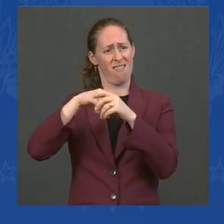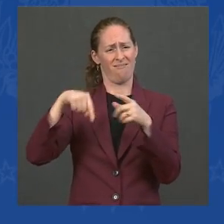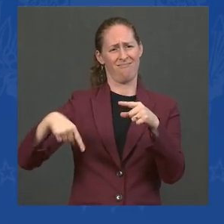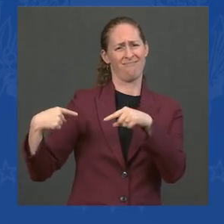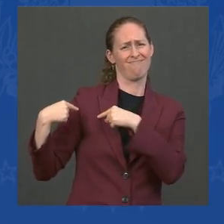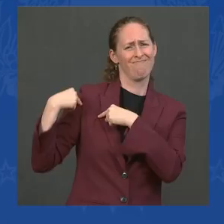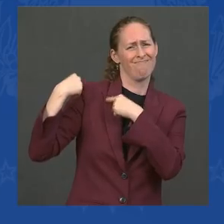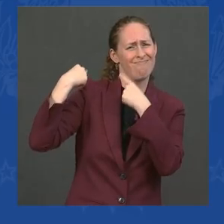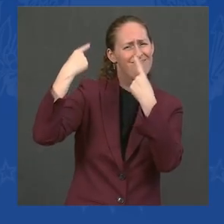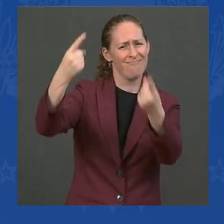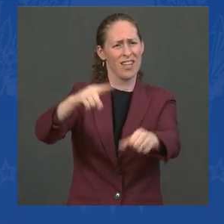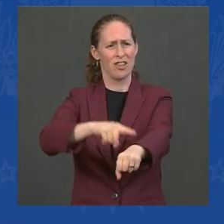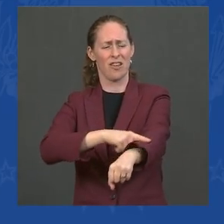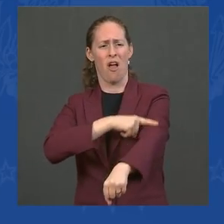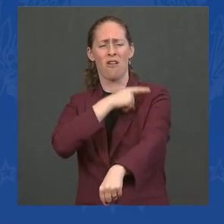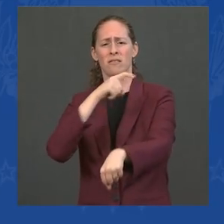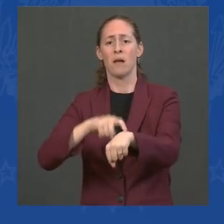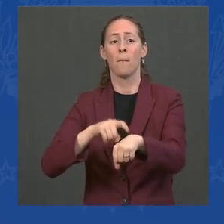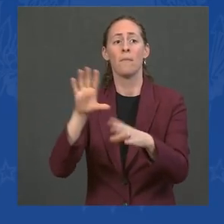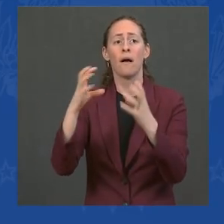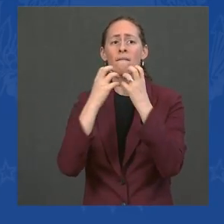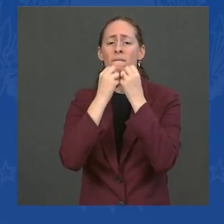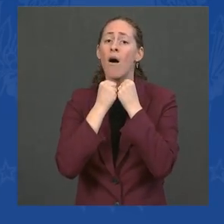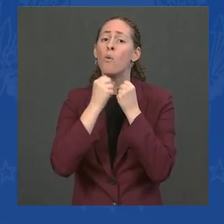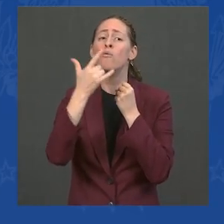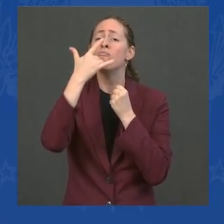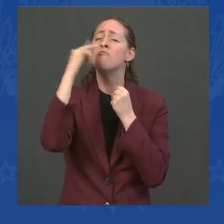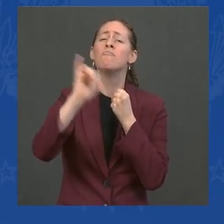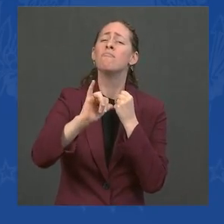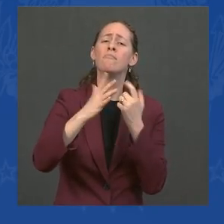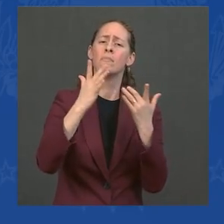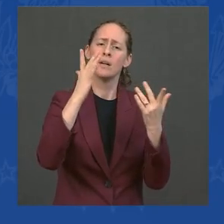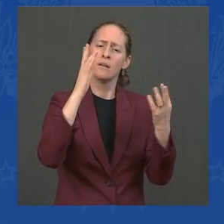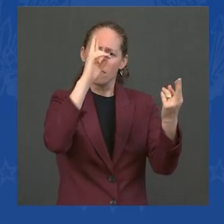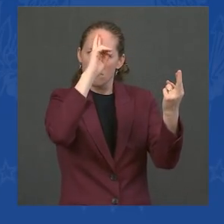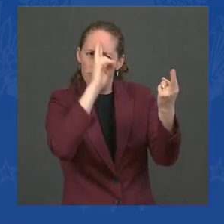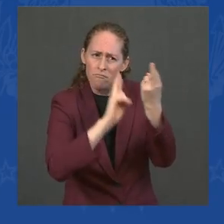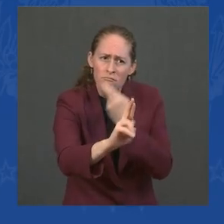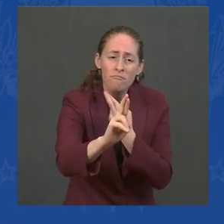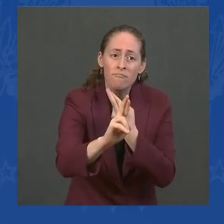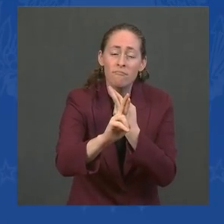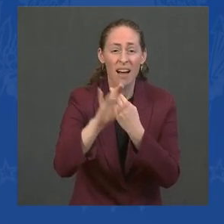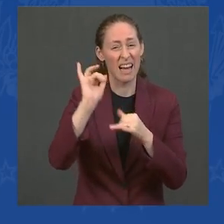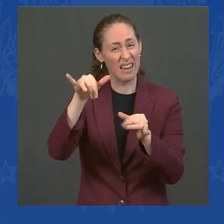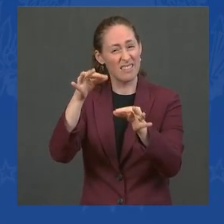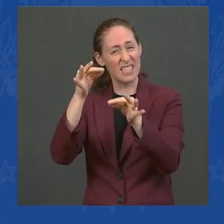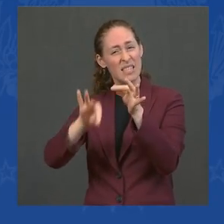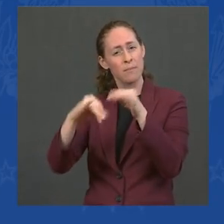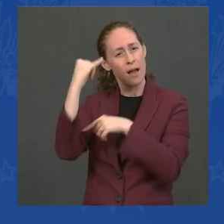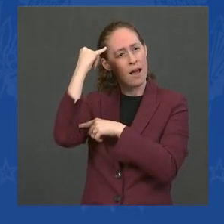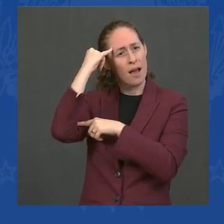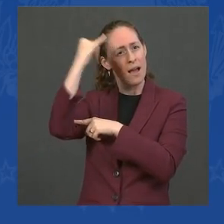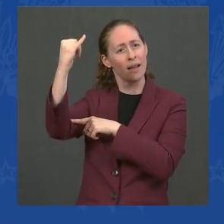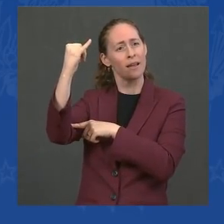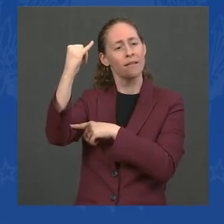how you want to be treated, such a simple philosophy, building a diversified workforce, you see it amongst us now,